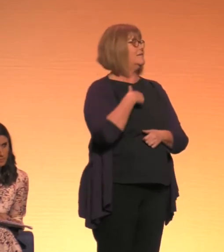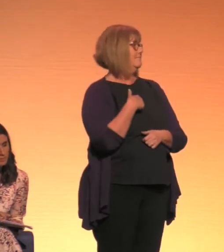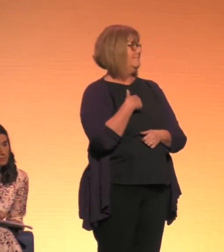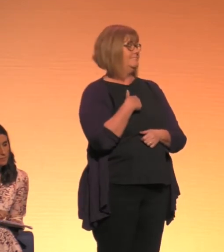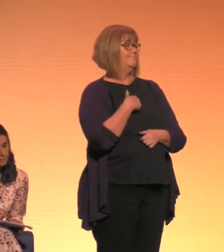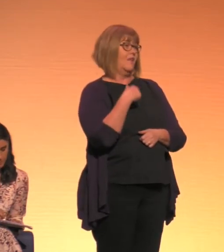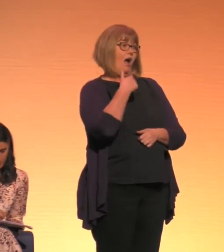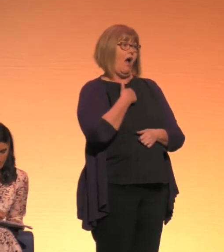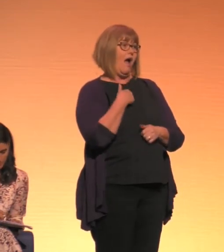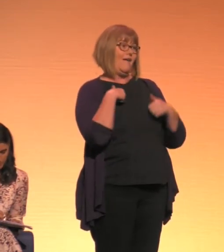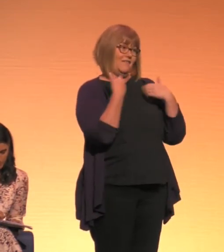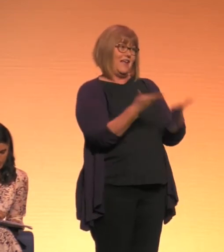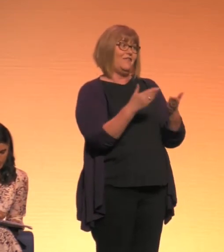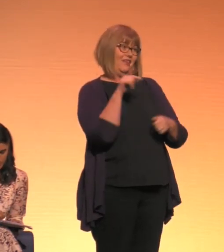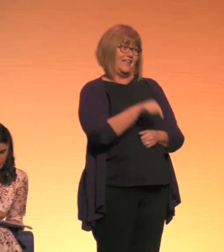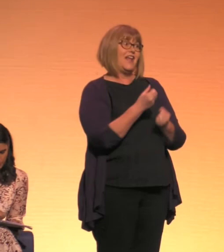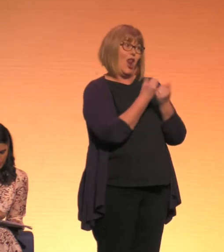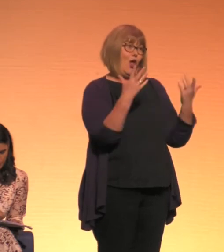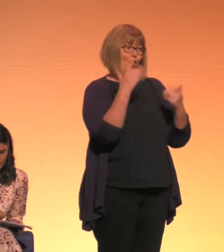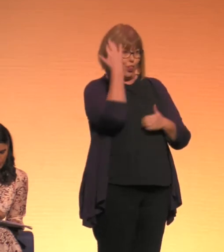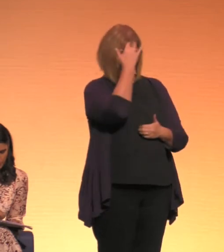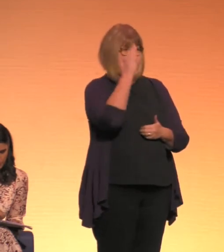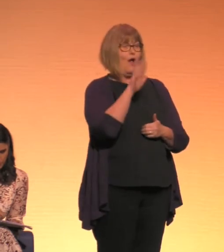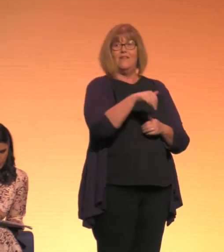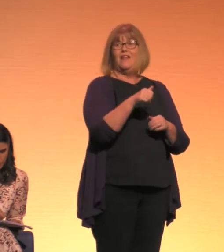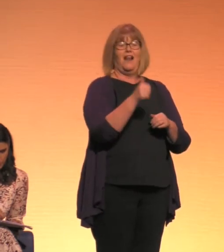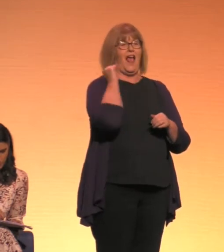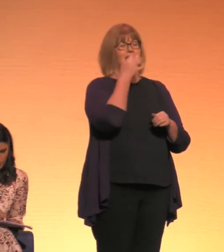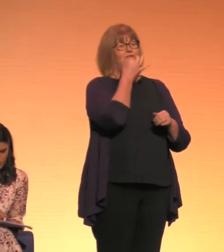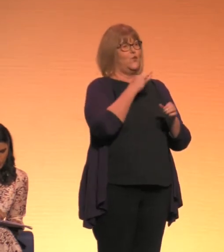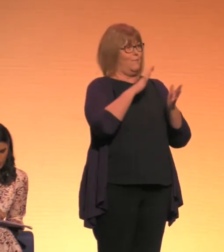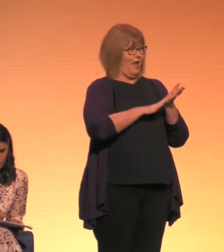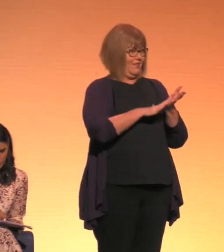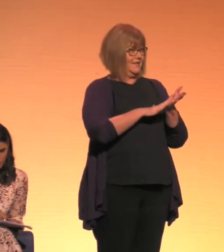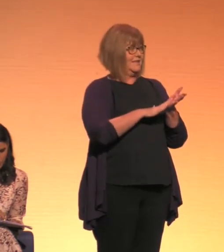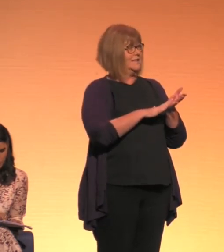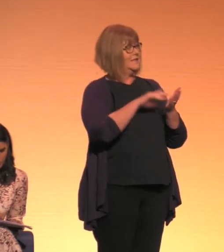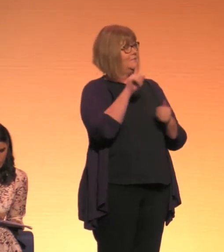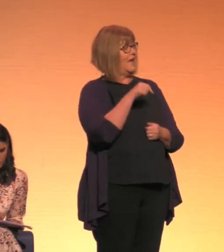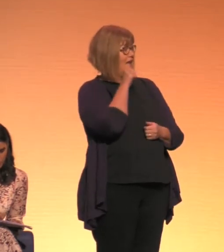of thought over the last few months, as have many of you. But just as you look in that article,